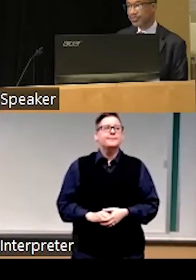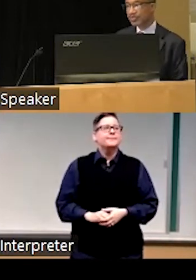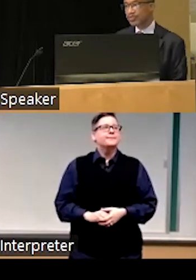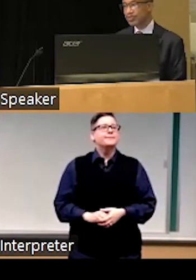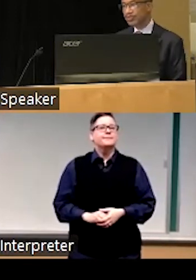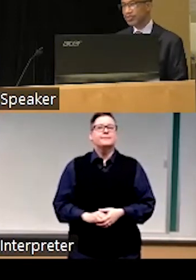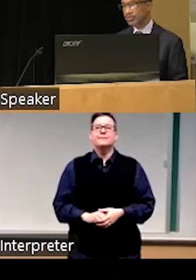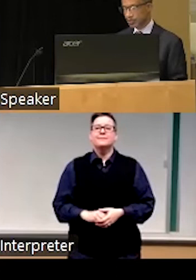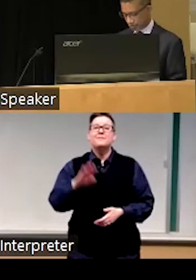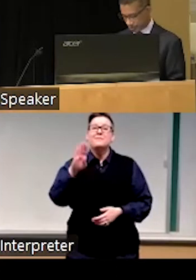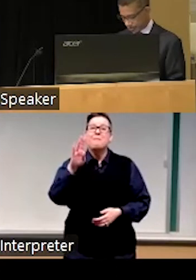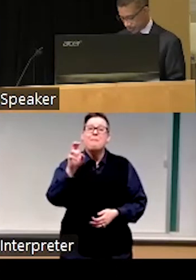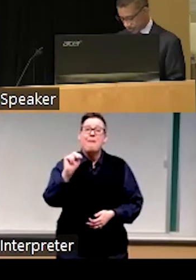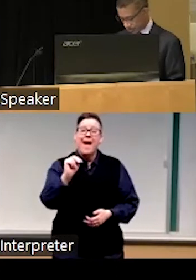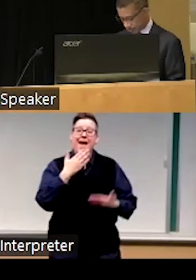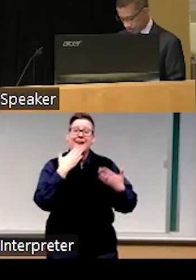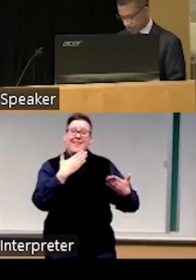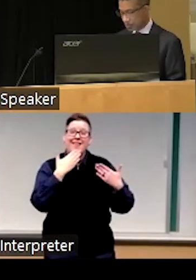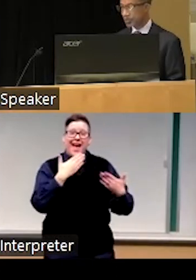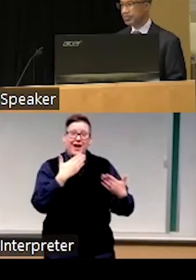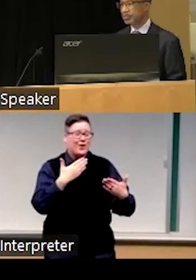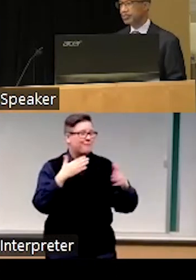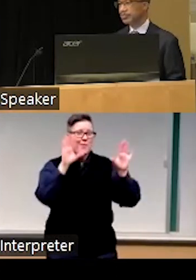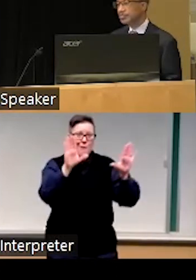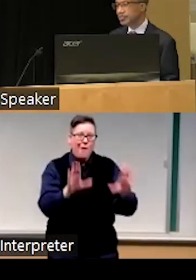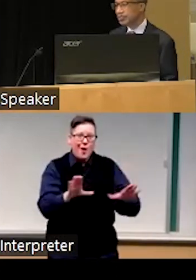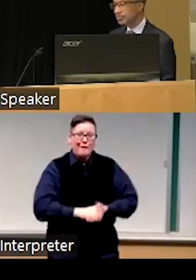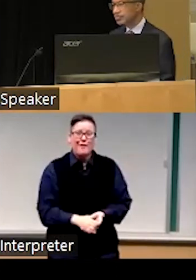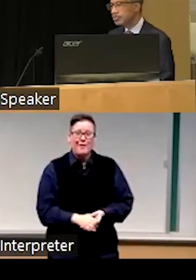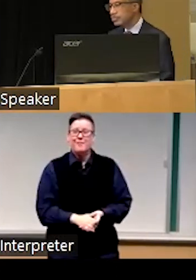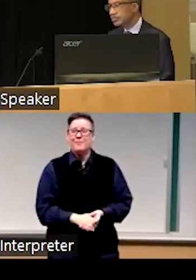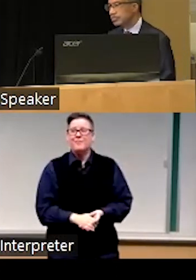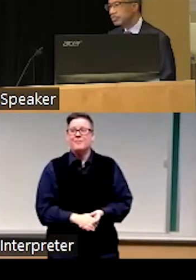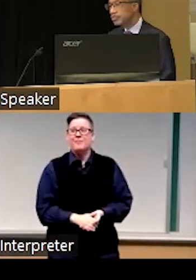thank you that's that's just wonderful to talk and uh right now there's about